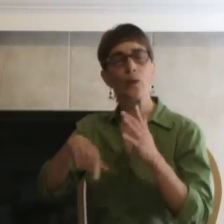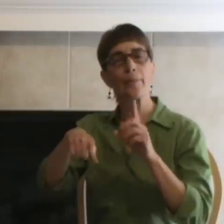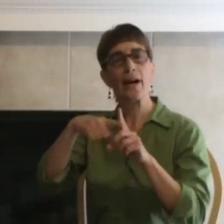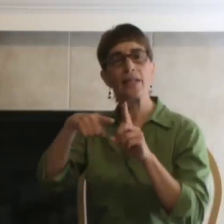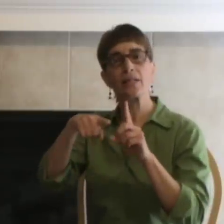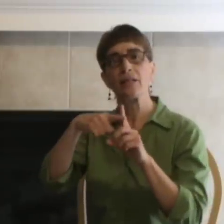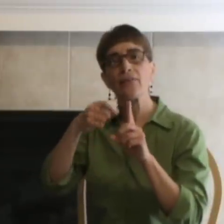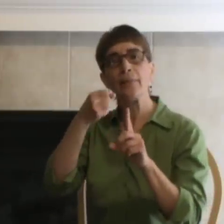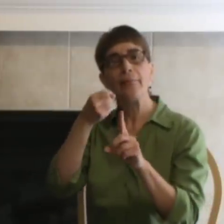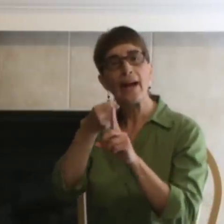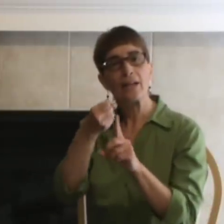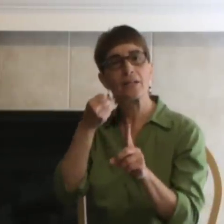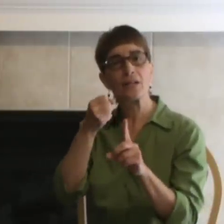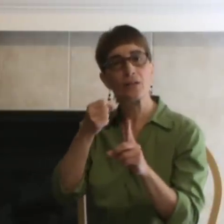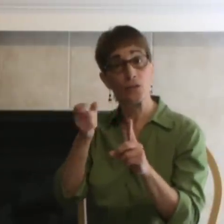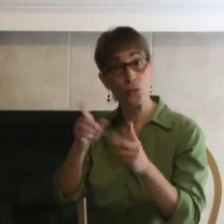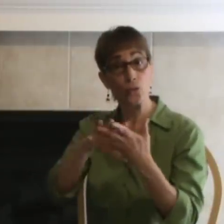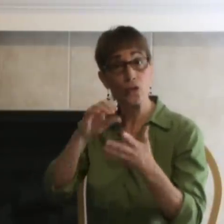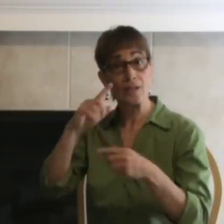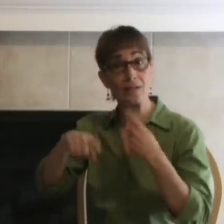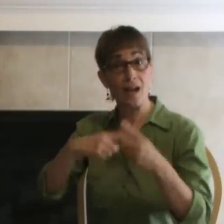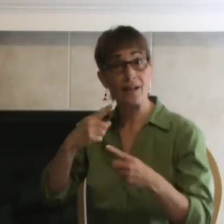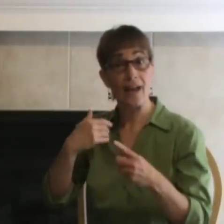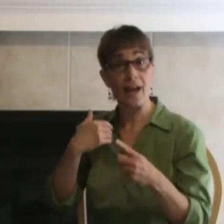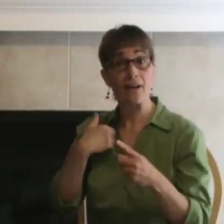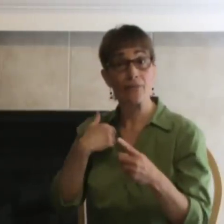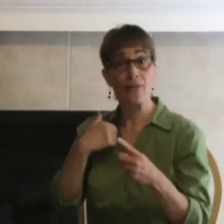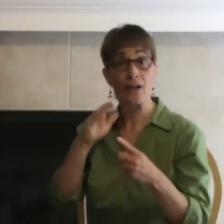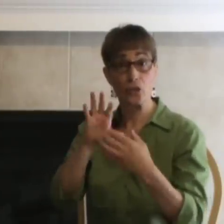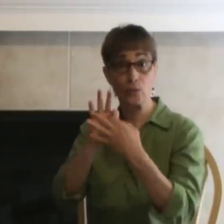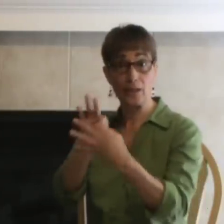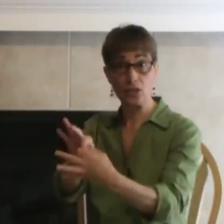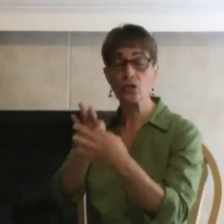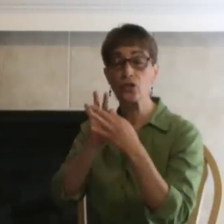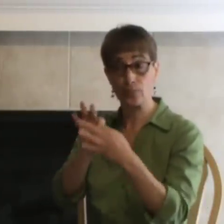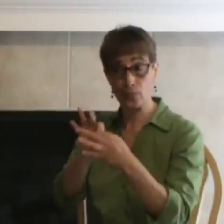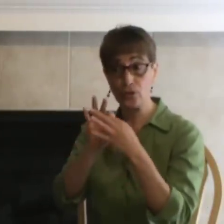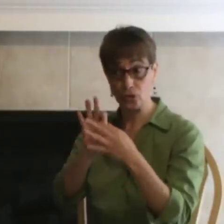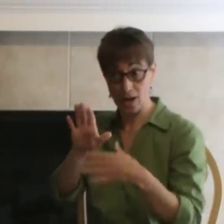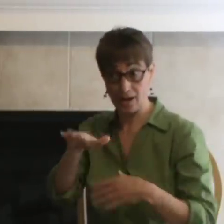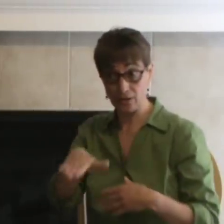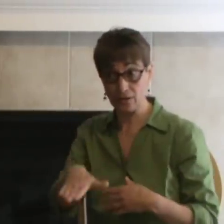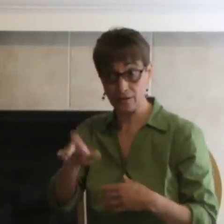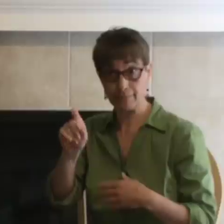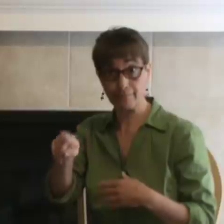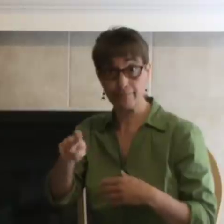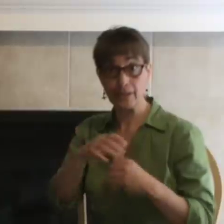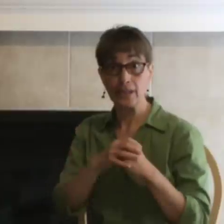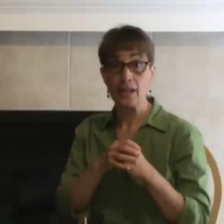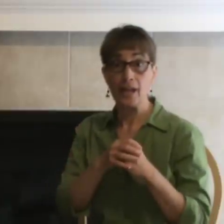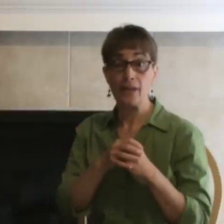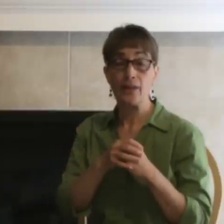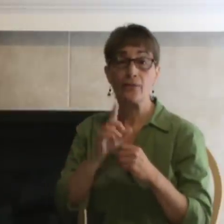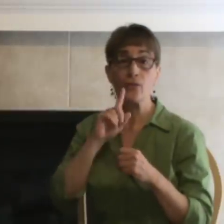what positive impact did you learning Sign have on your relationship with your child?"